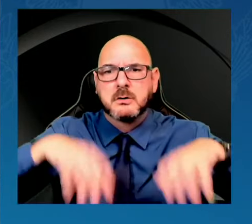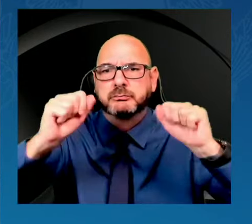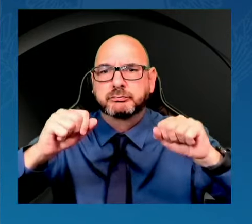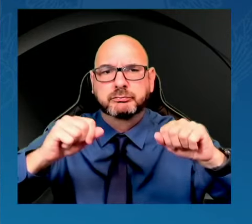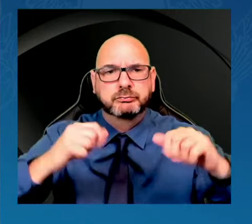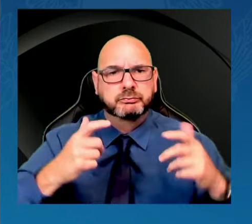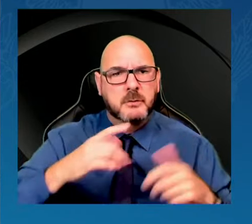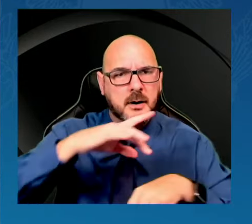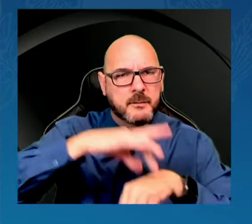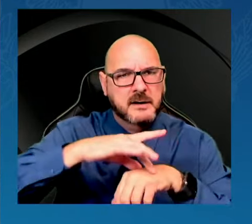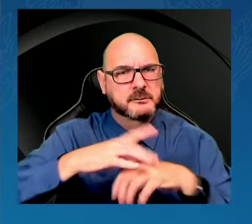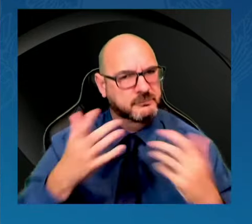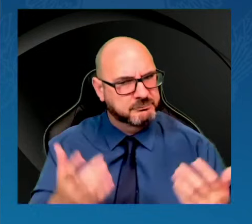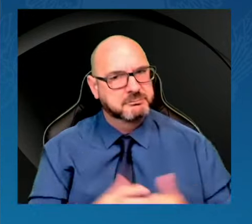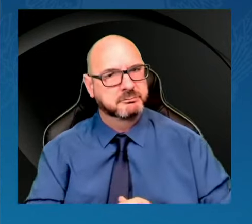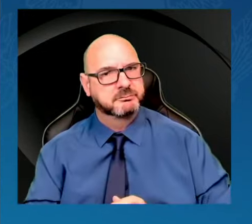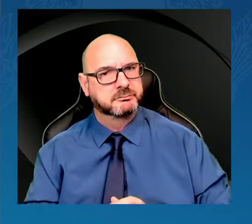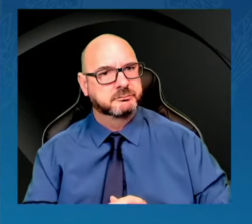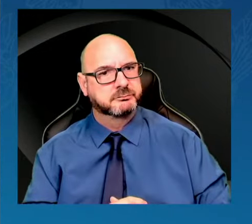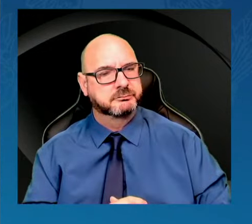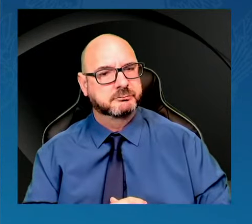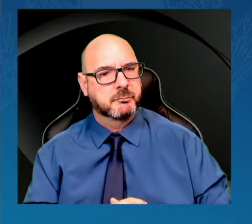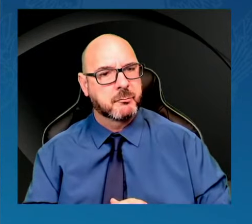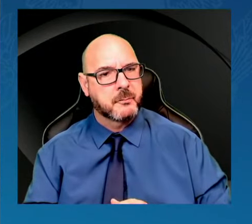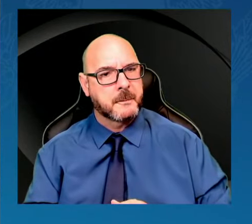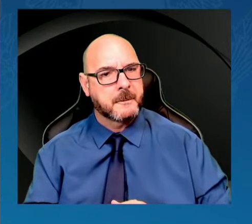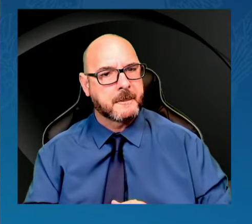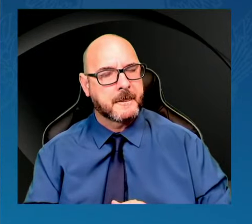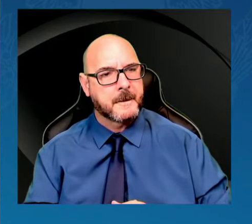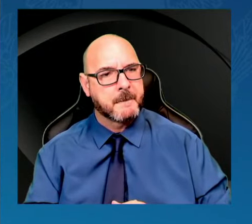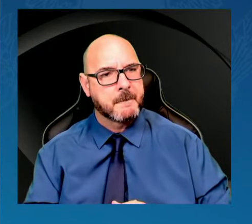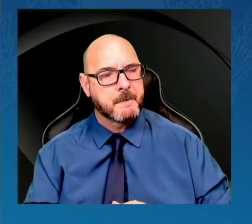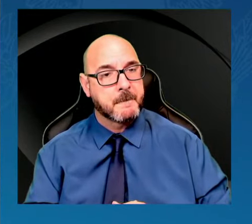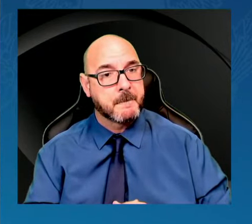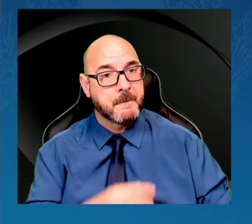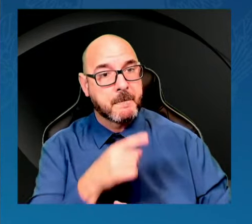The Vice President: And -- and be better. Like, we're saving something,